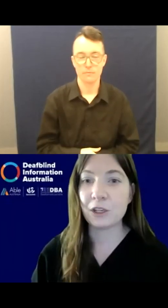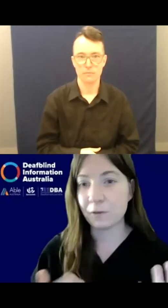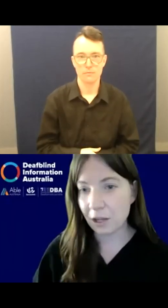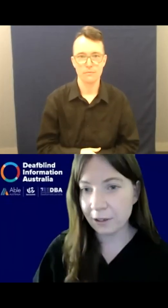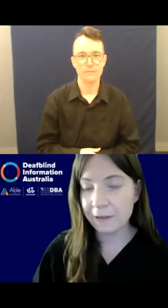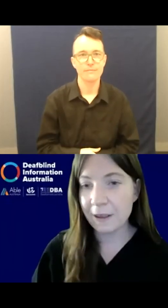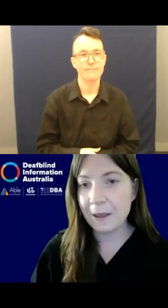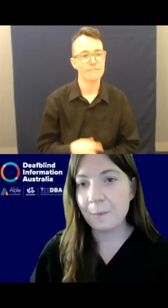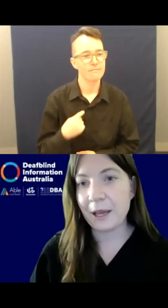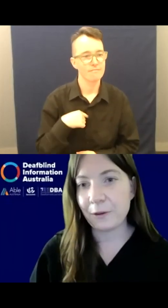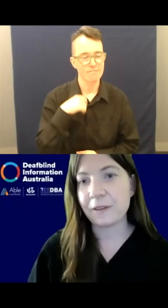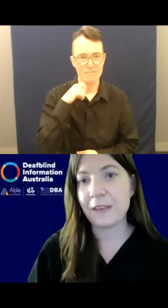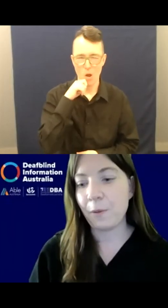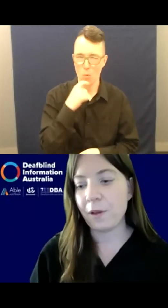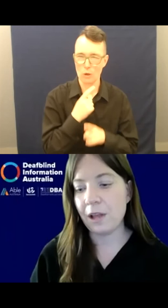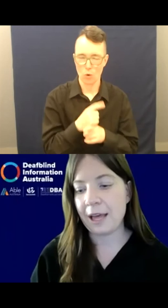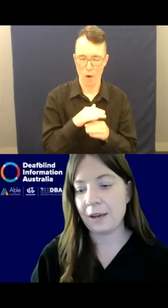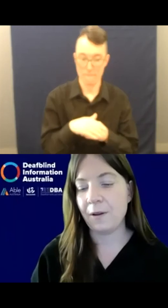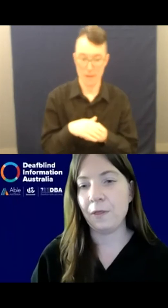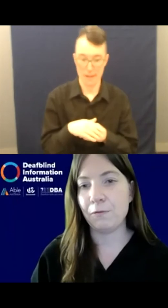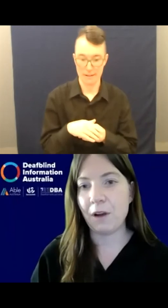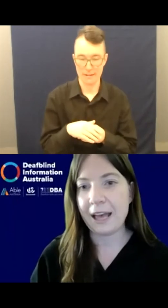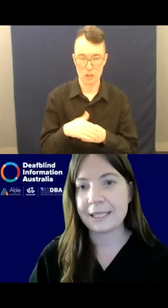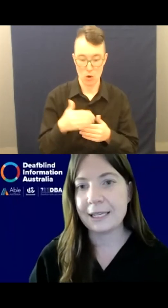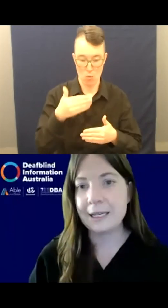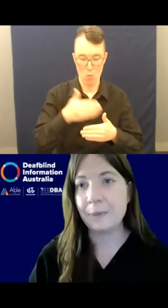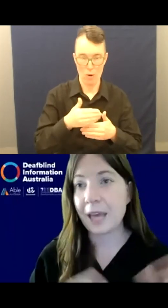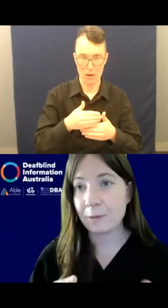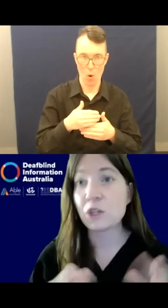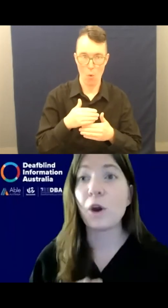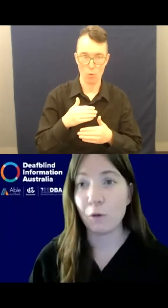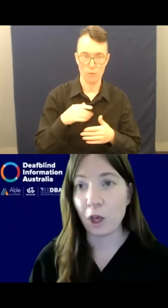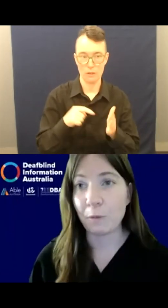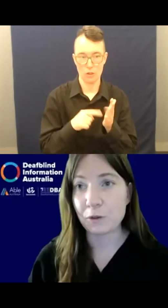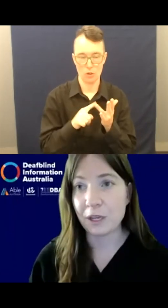tolerance, but for example, the client on the right became too overwhelmed with